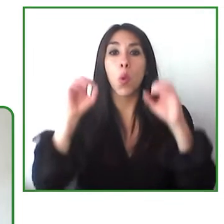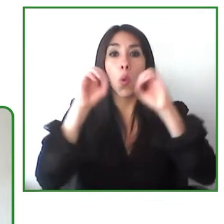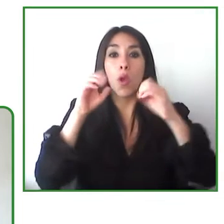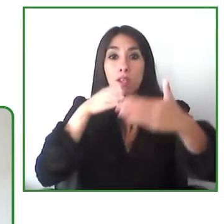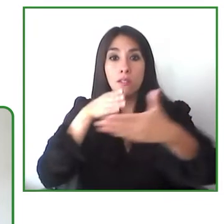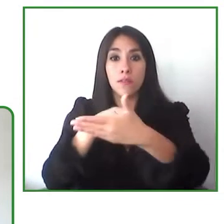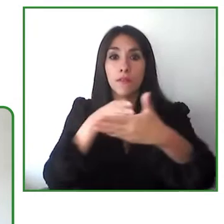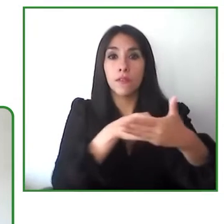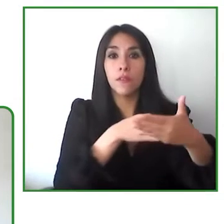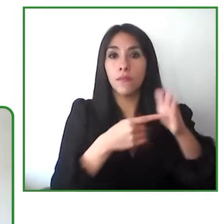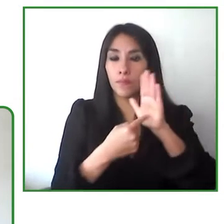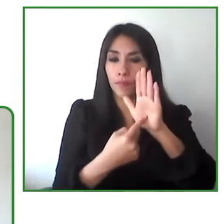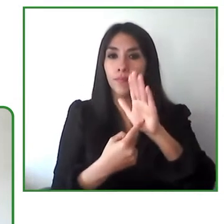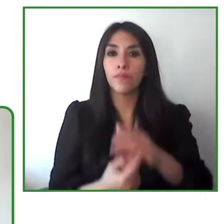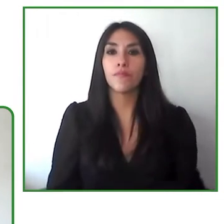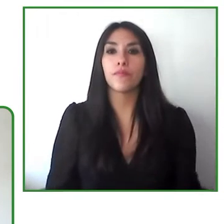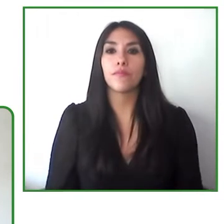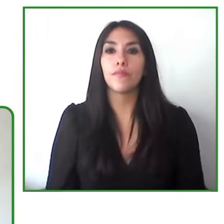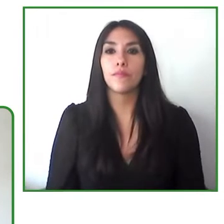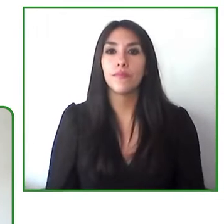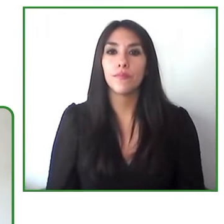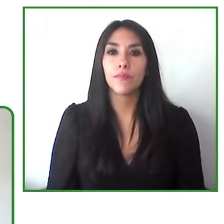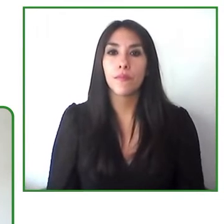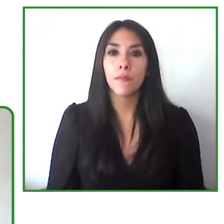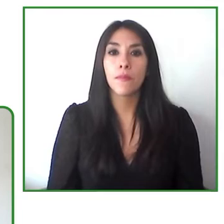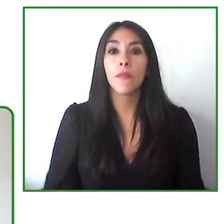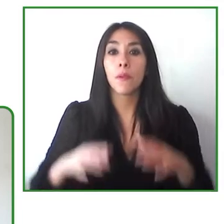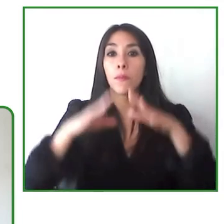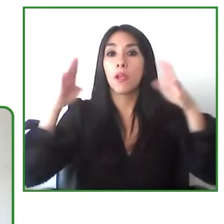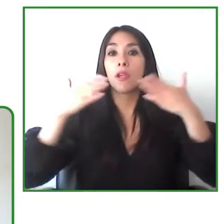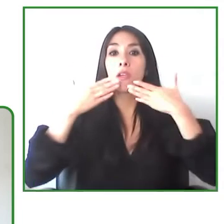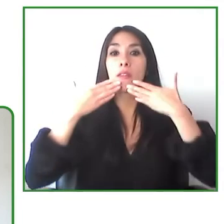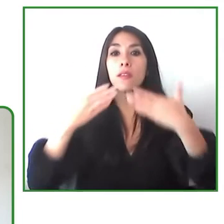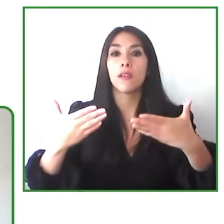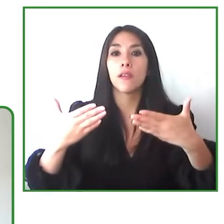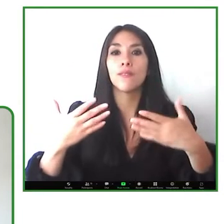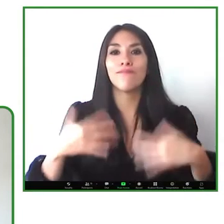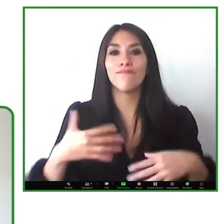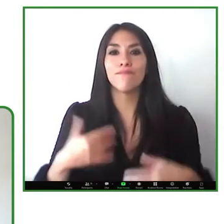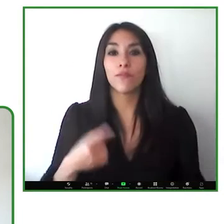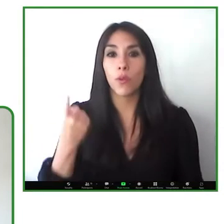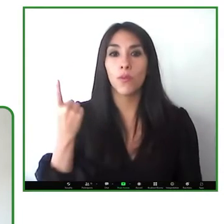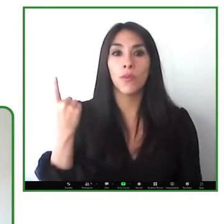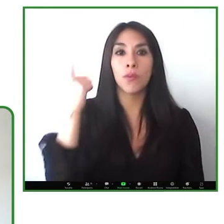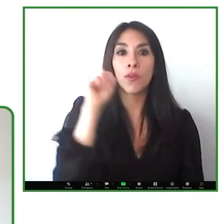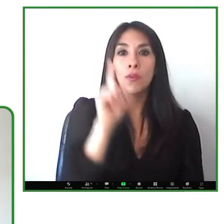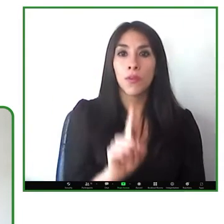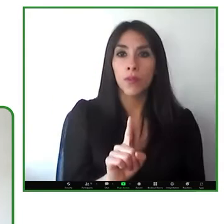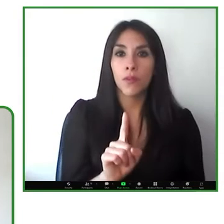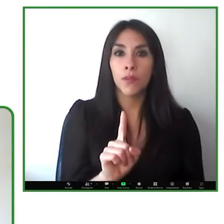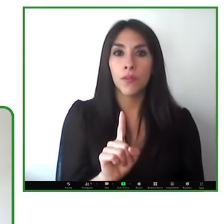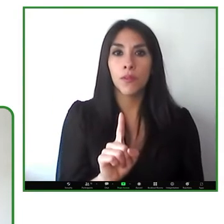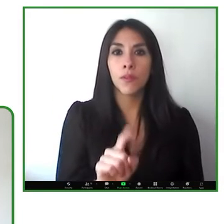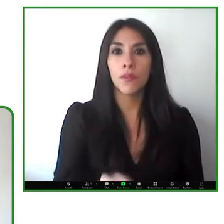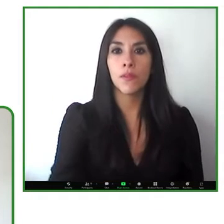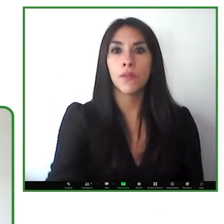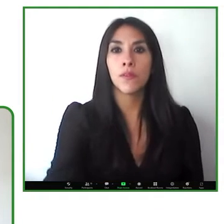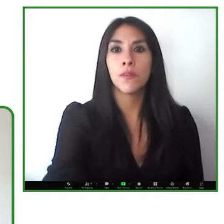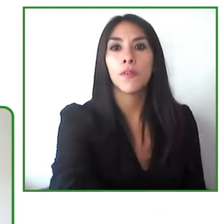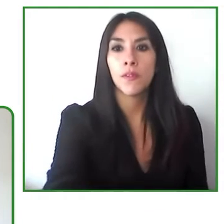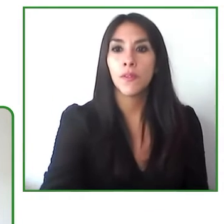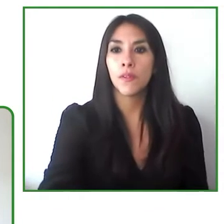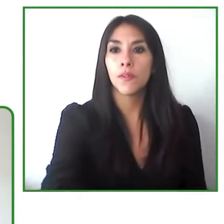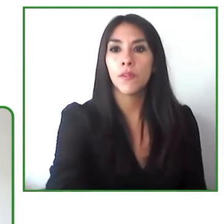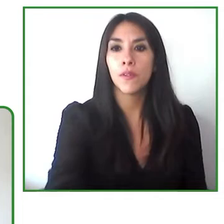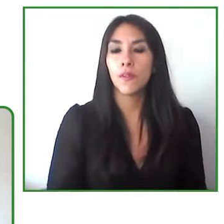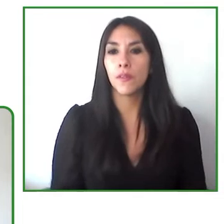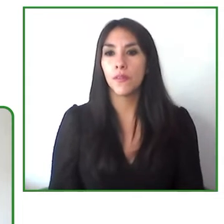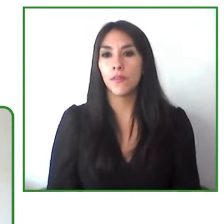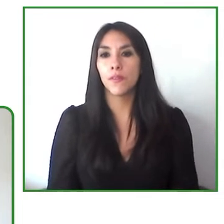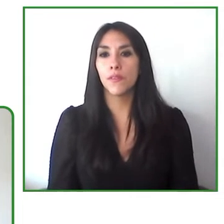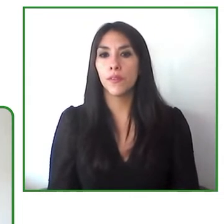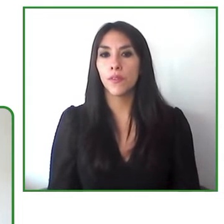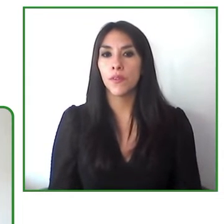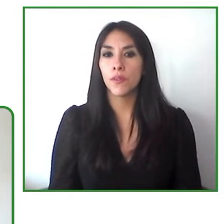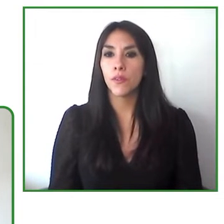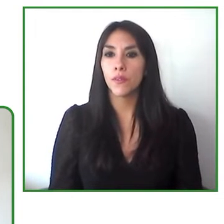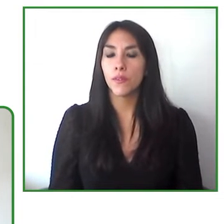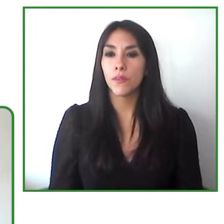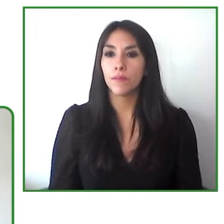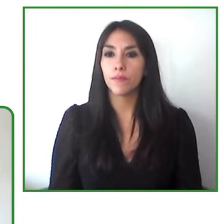thank you very much it's pleasure to be here to have been invited to this event